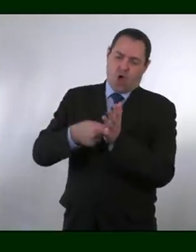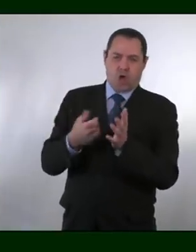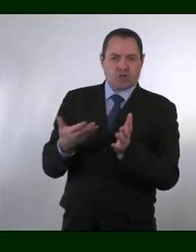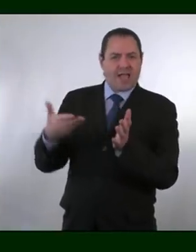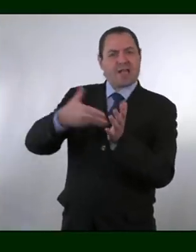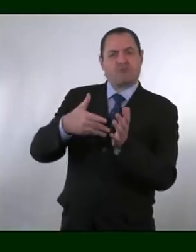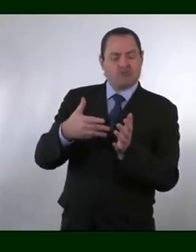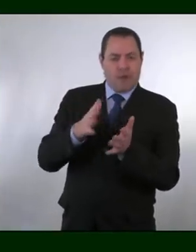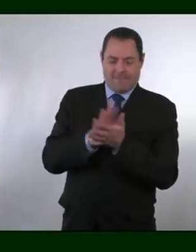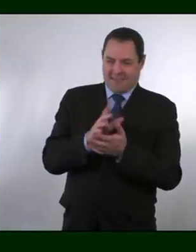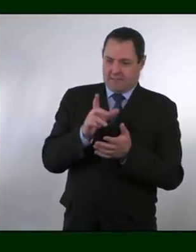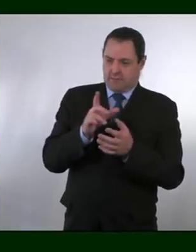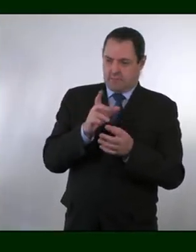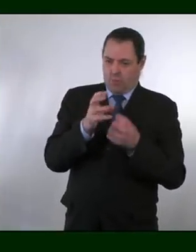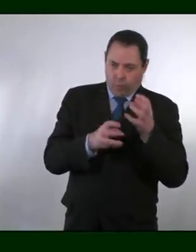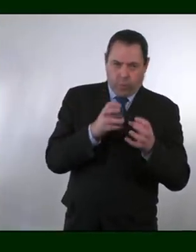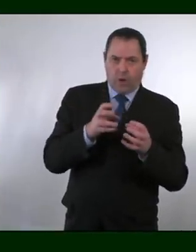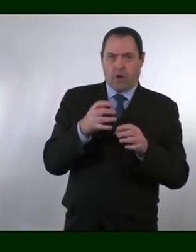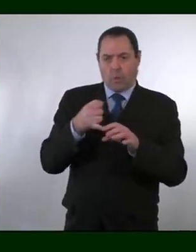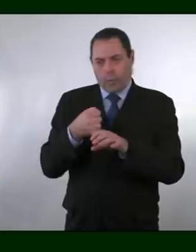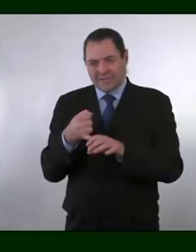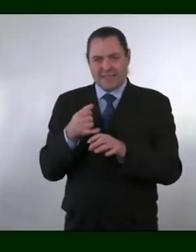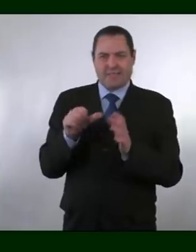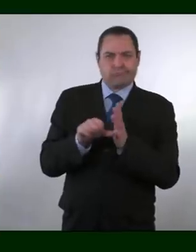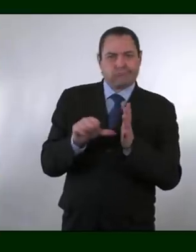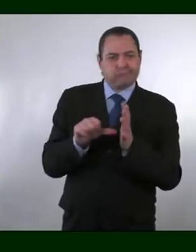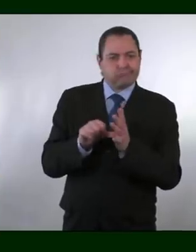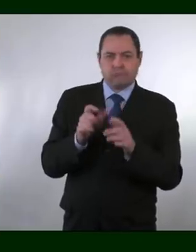costing us jobs in the Scottish borders. Will the Prime Minister reassure me that the